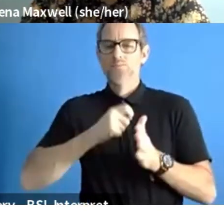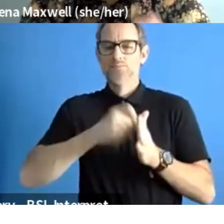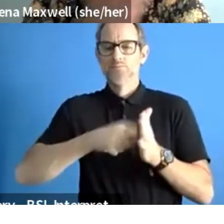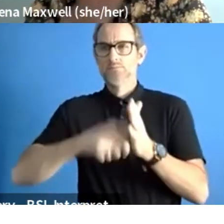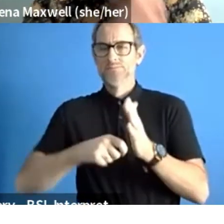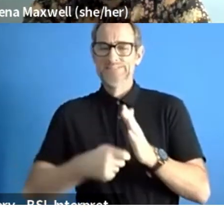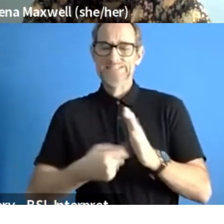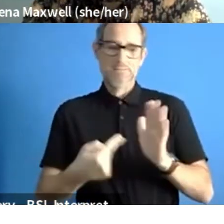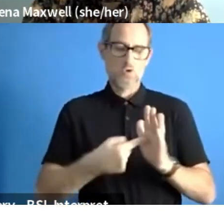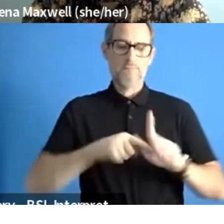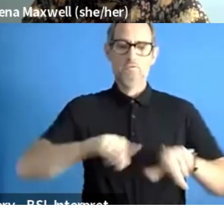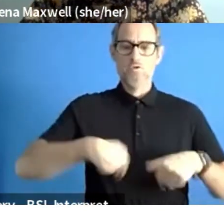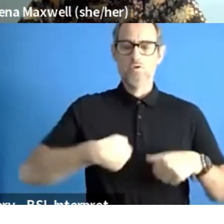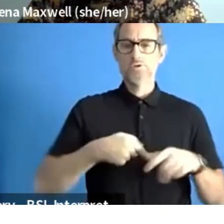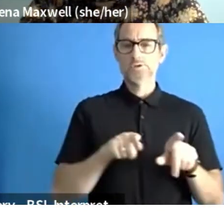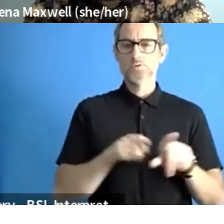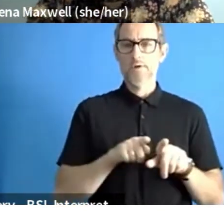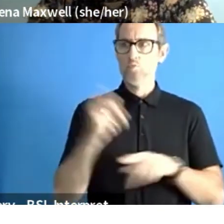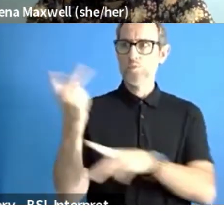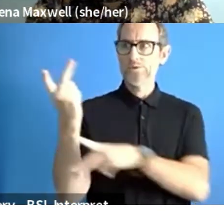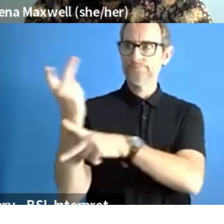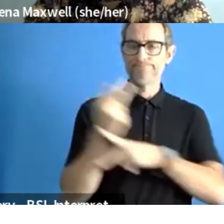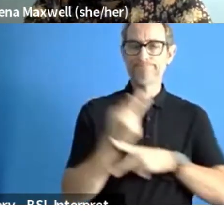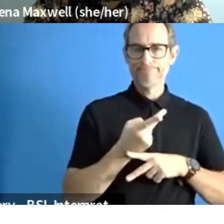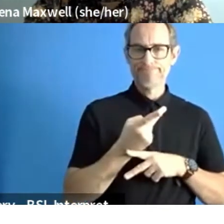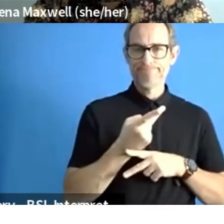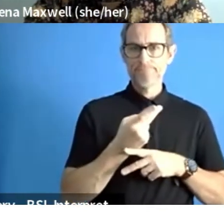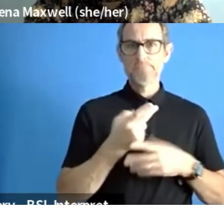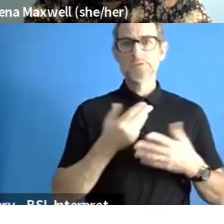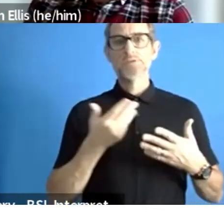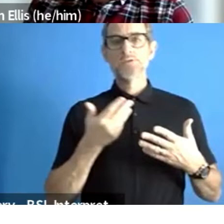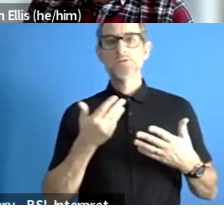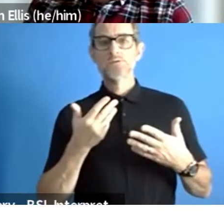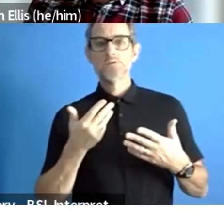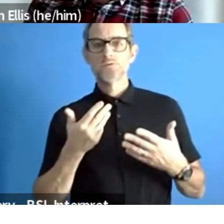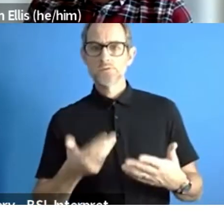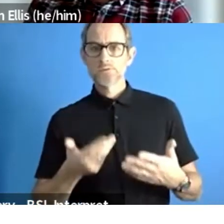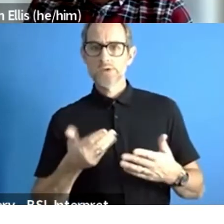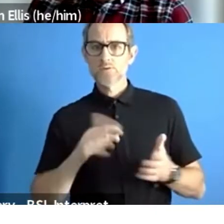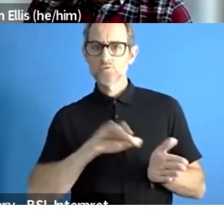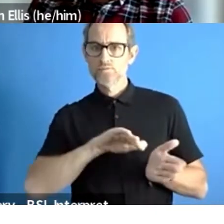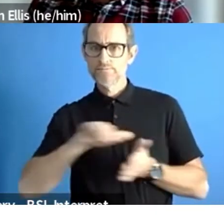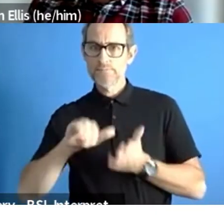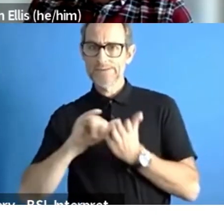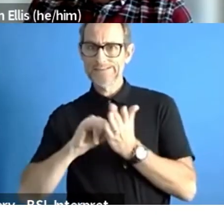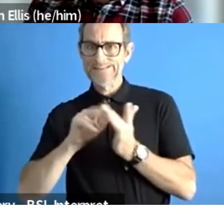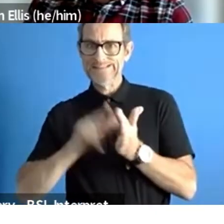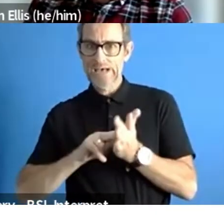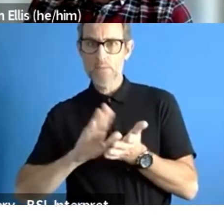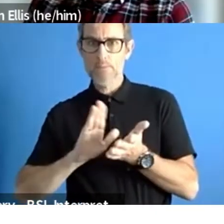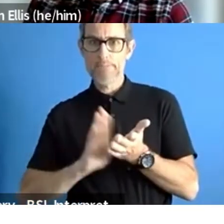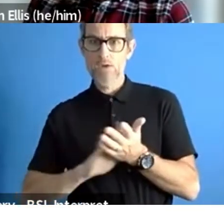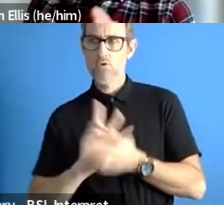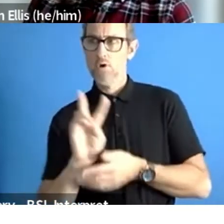to us, too, so I want to move on and Simon, you can take us over to tell us how you hold our feet to the fire.